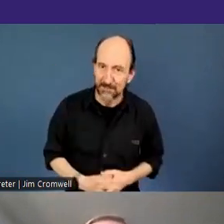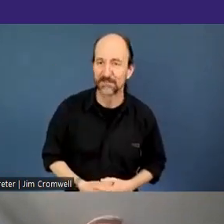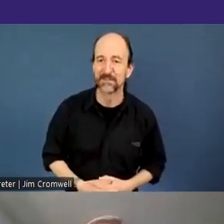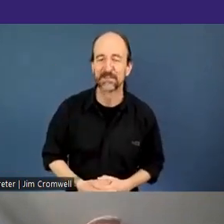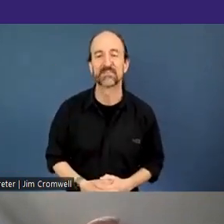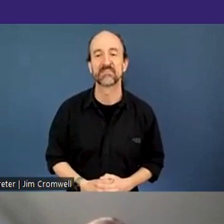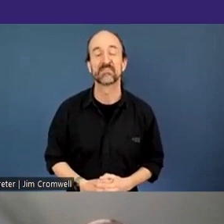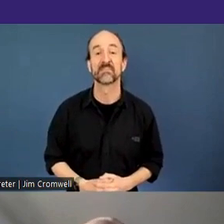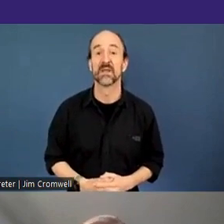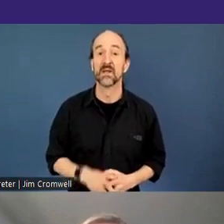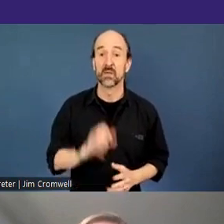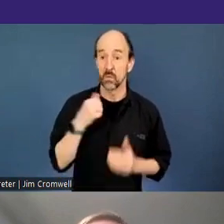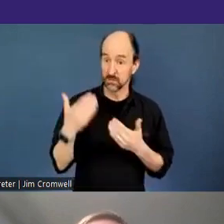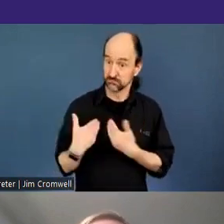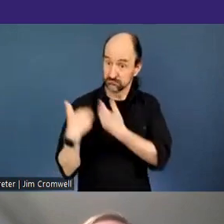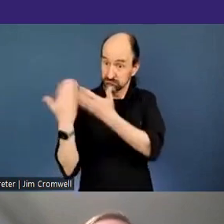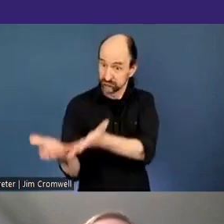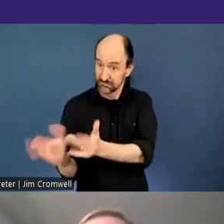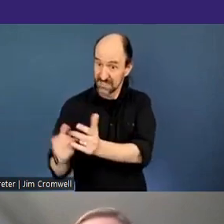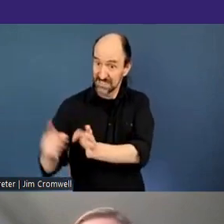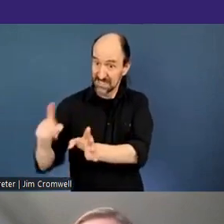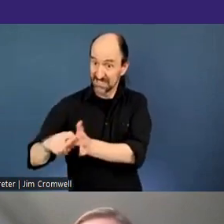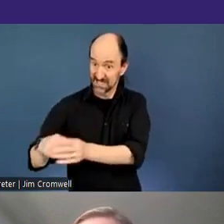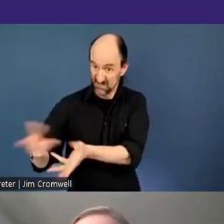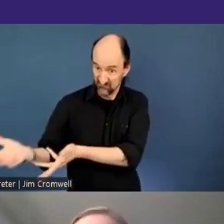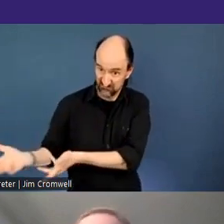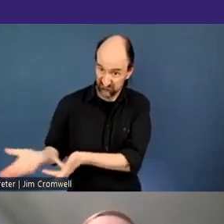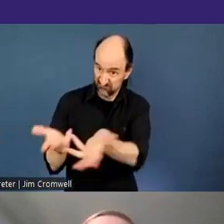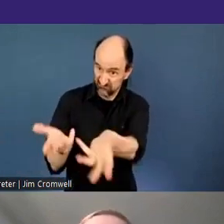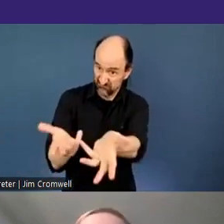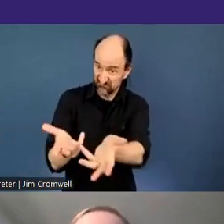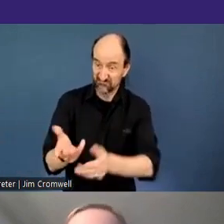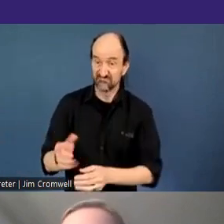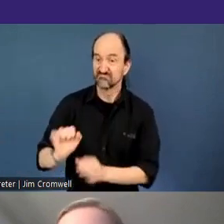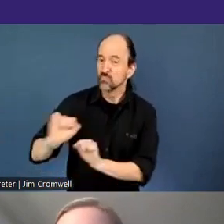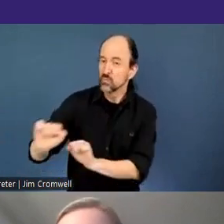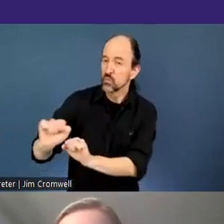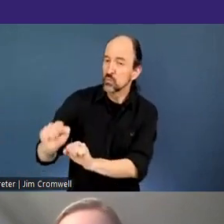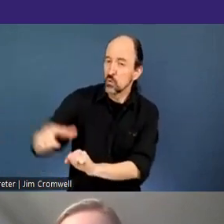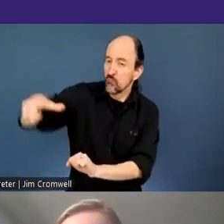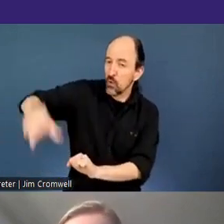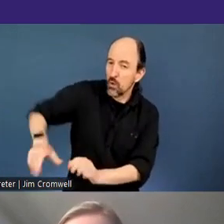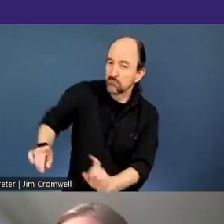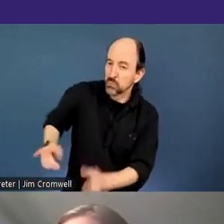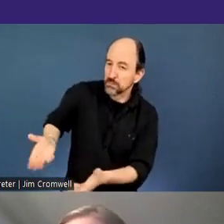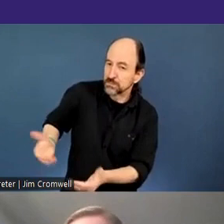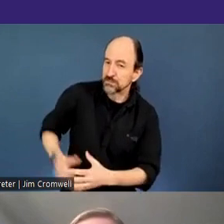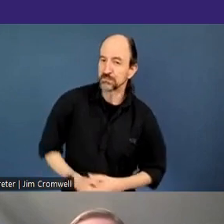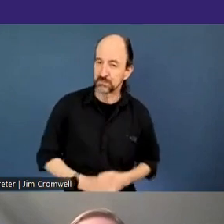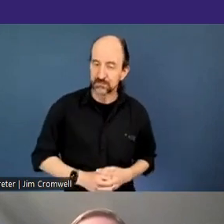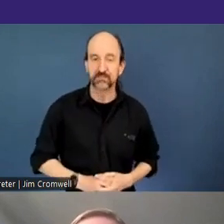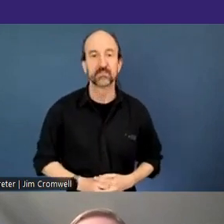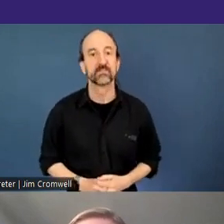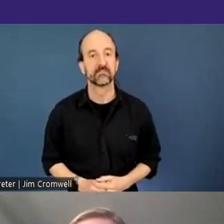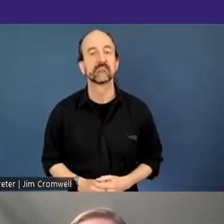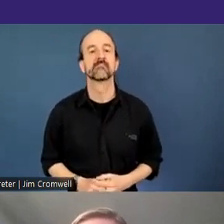hand over to you Nancy to share what it is we do in a little bit more detail. Thank you.